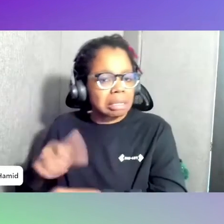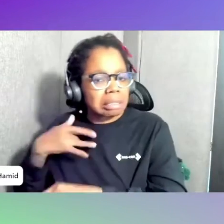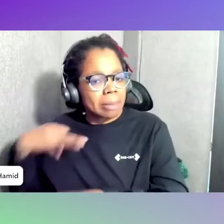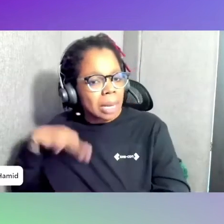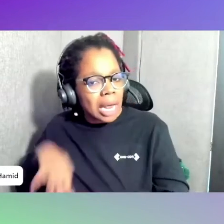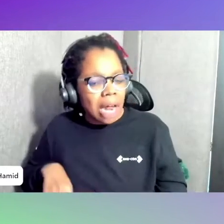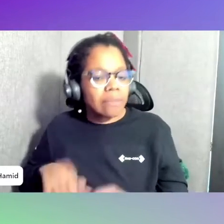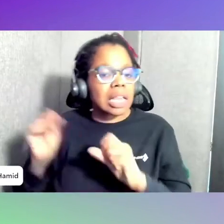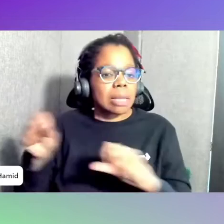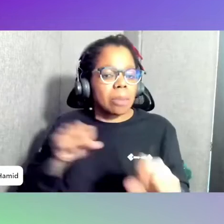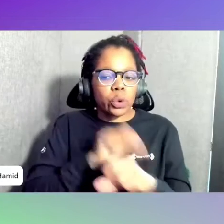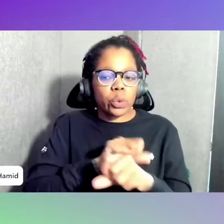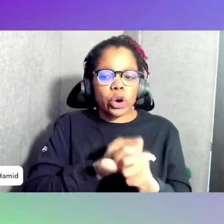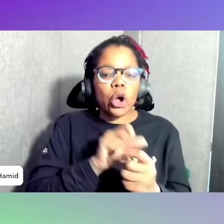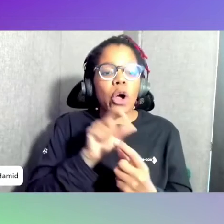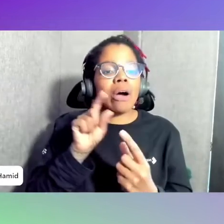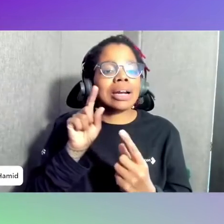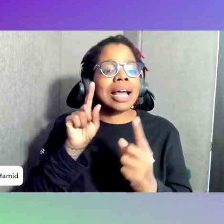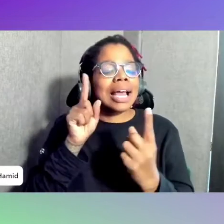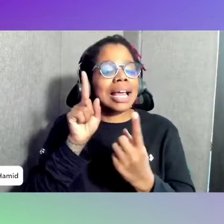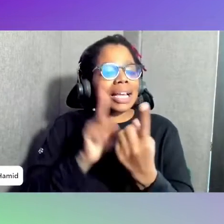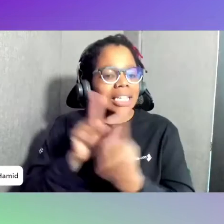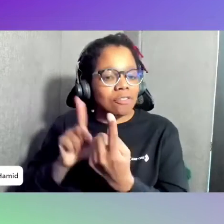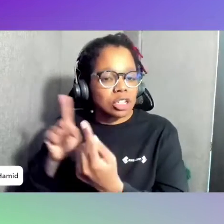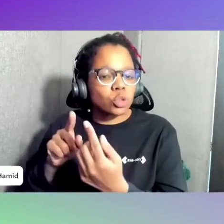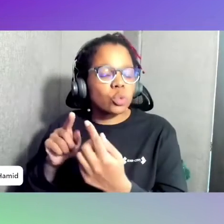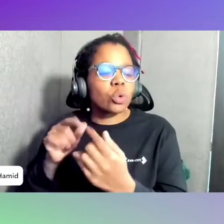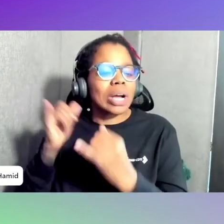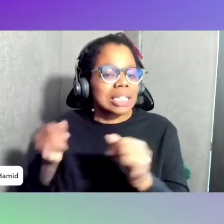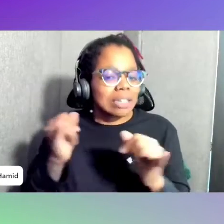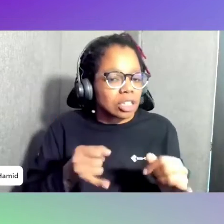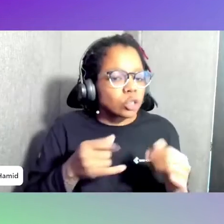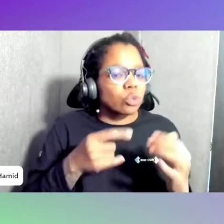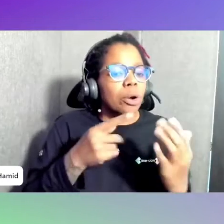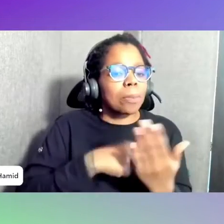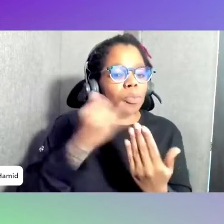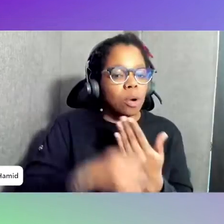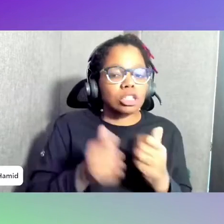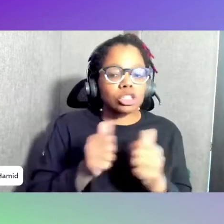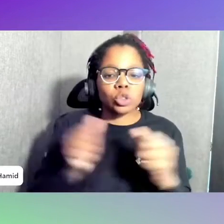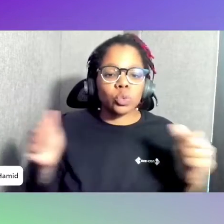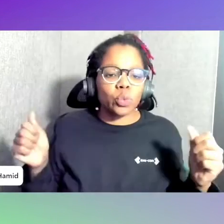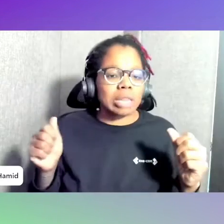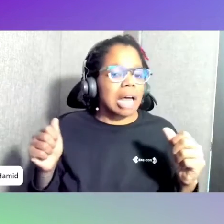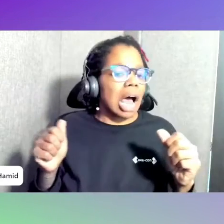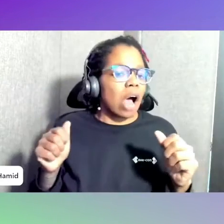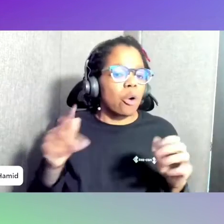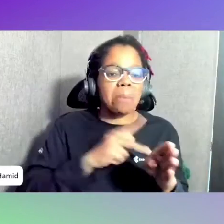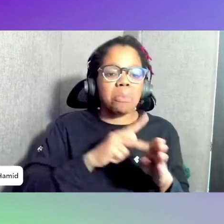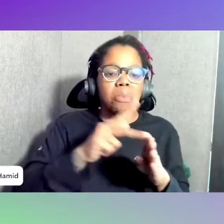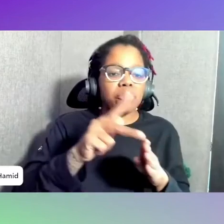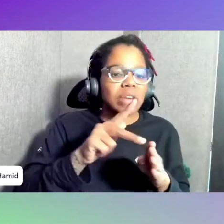mentorship and building on how to create tactile graphics and which processes are helpful, and the and the